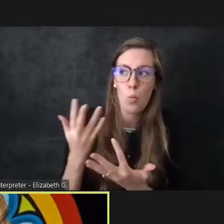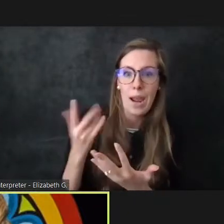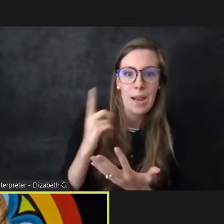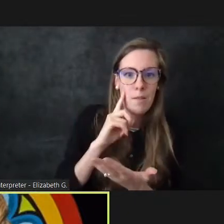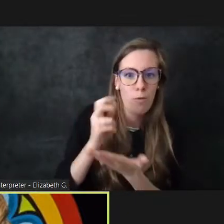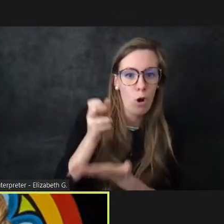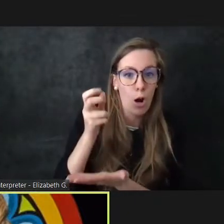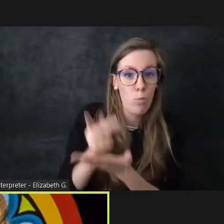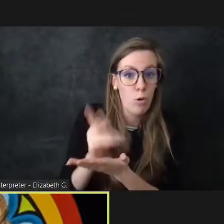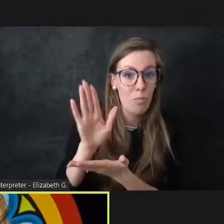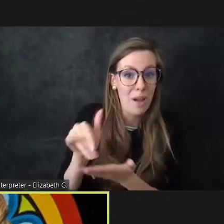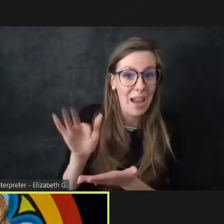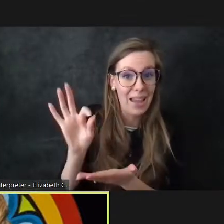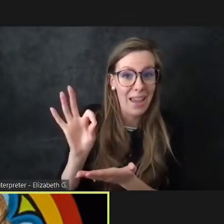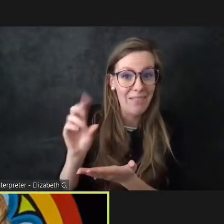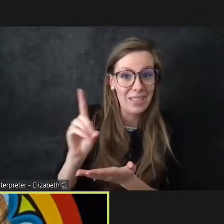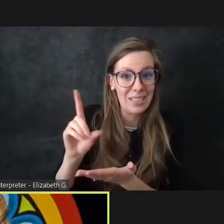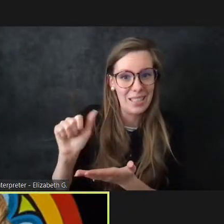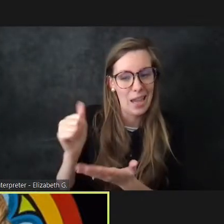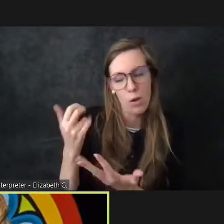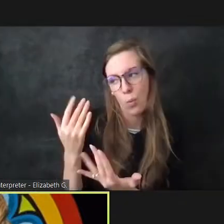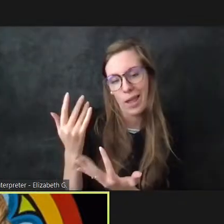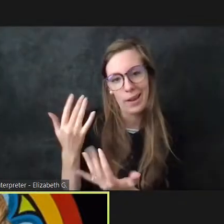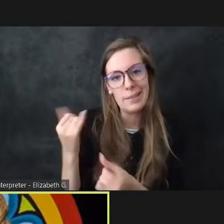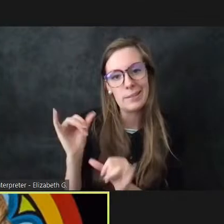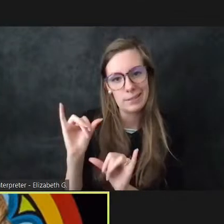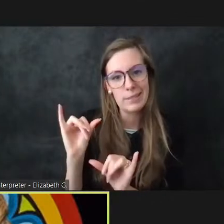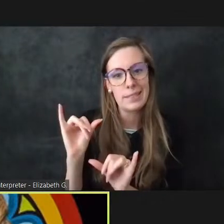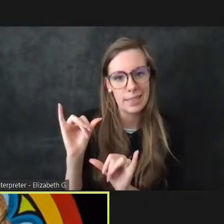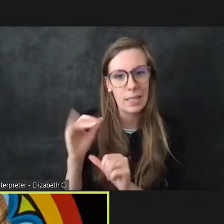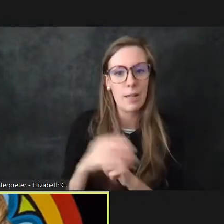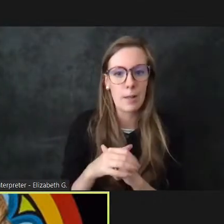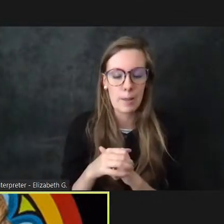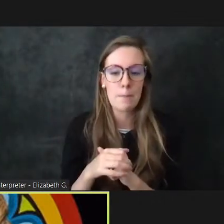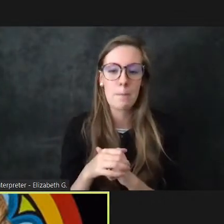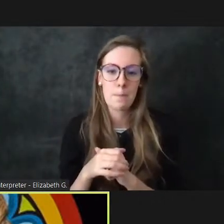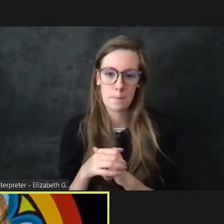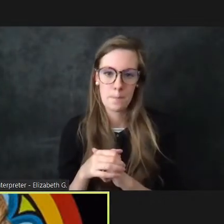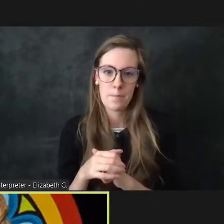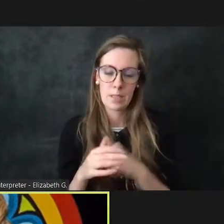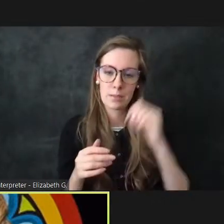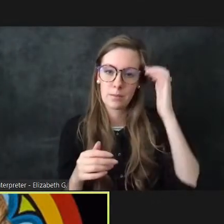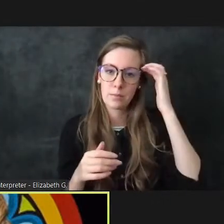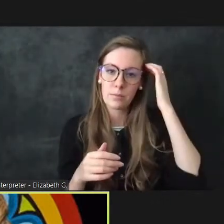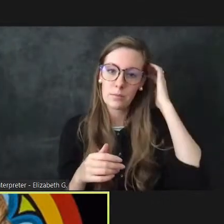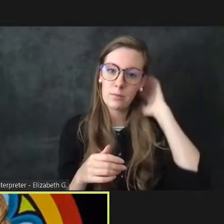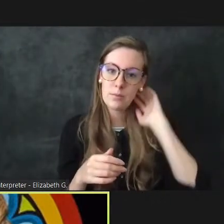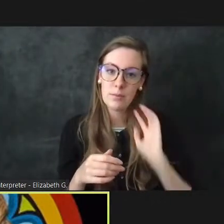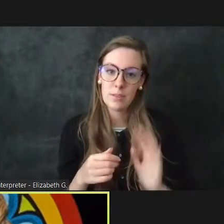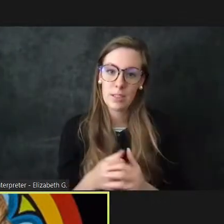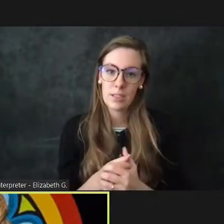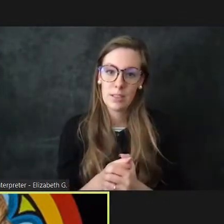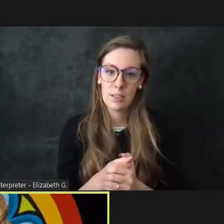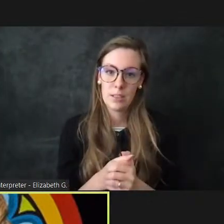And these plans will to apply the supports